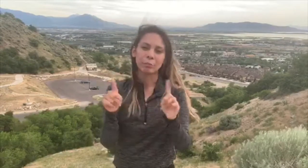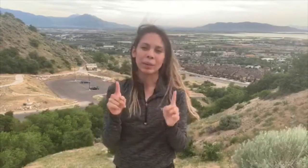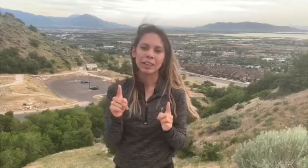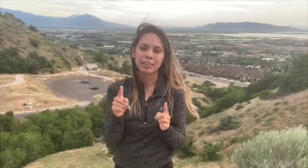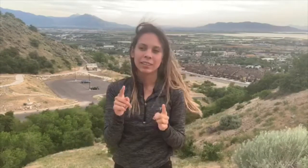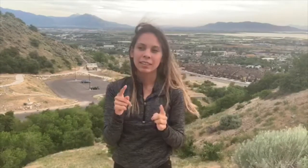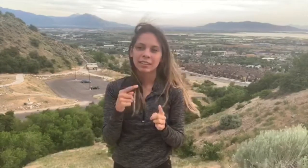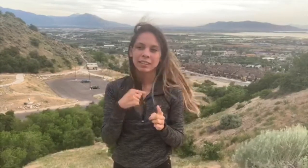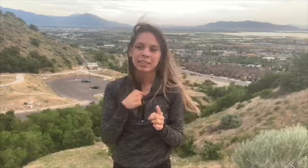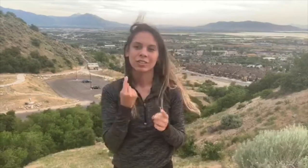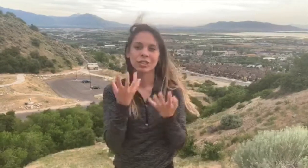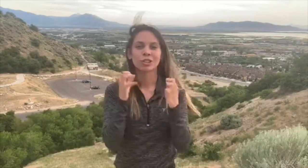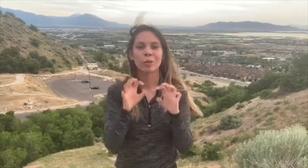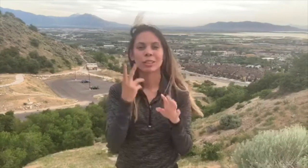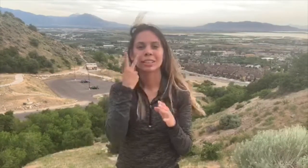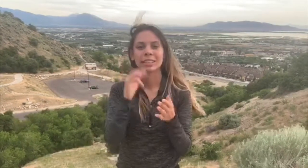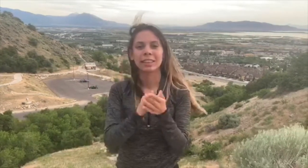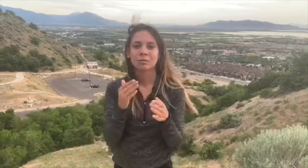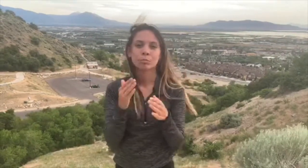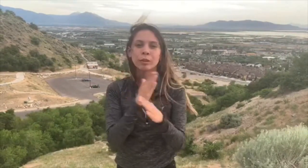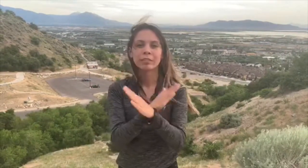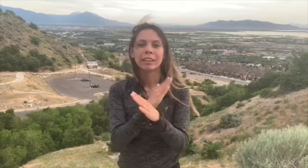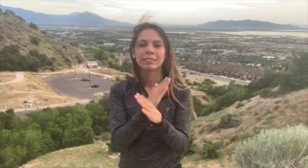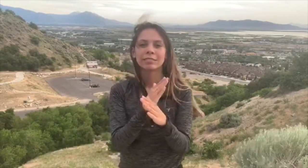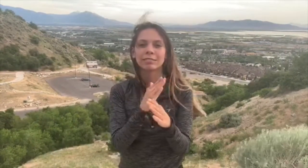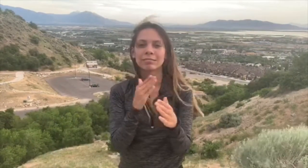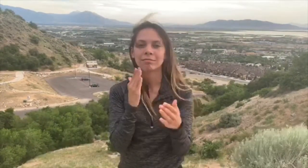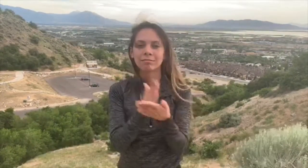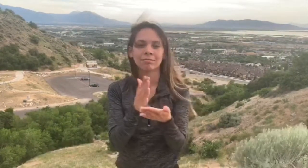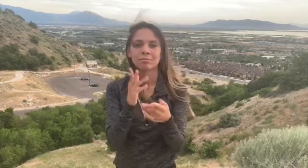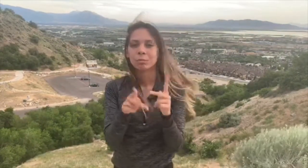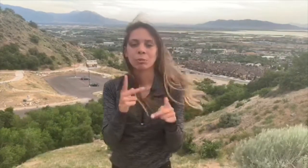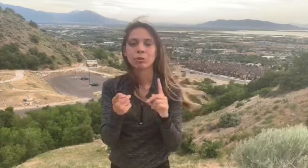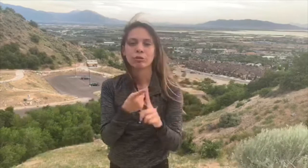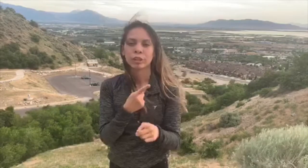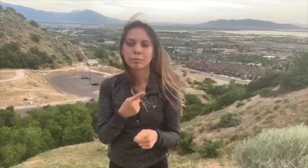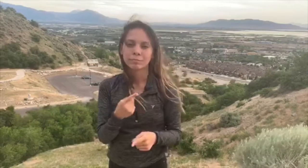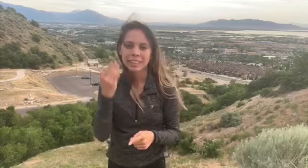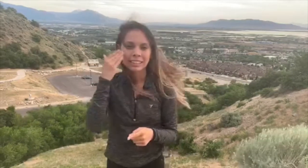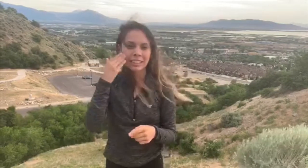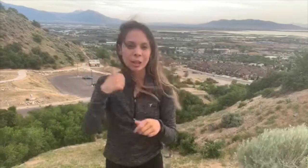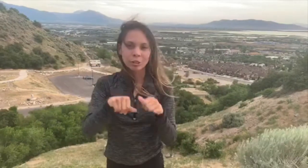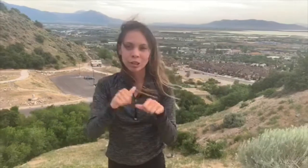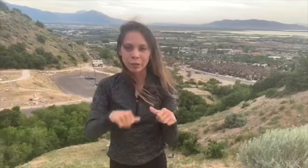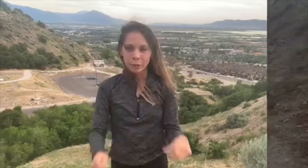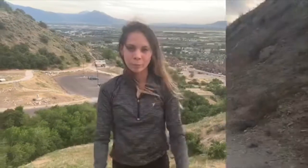But I just don't want to see that prevent people from getting to know each other.